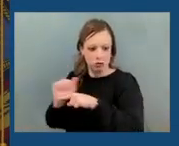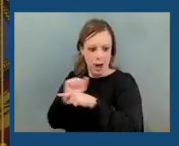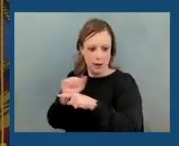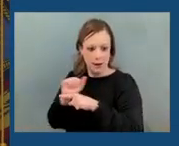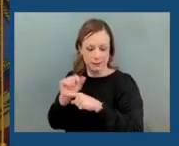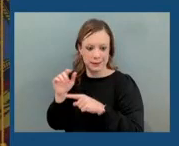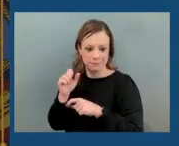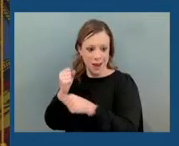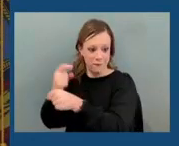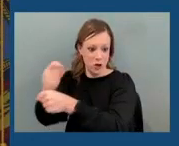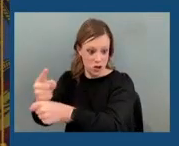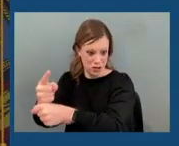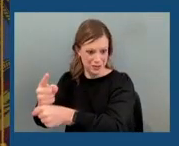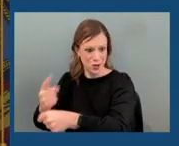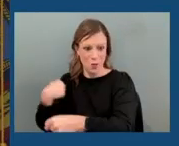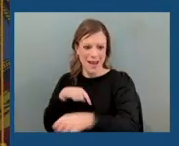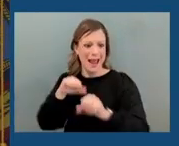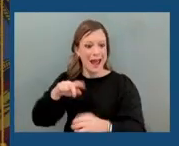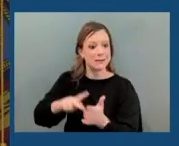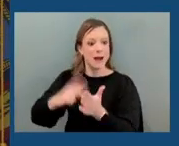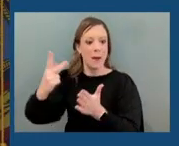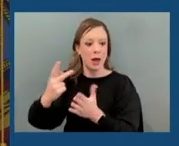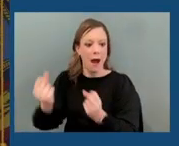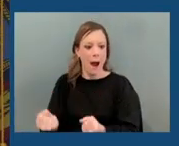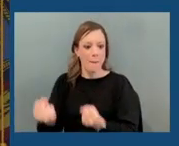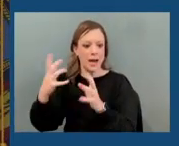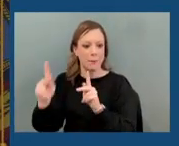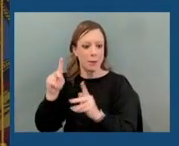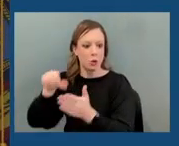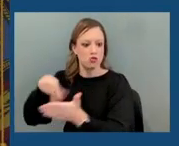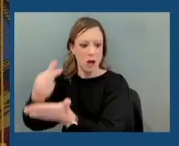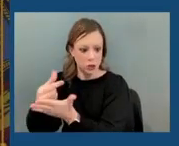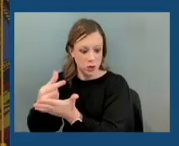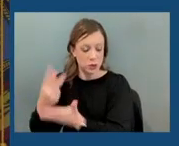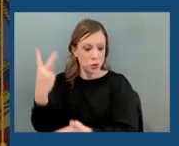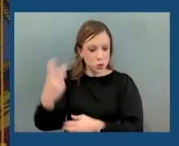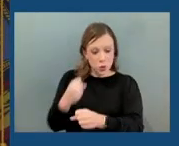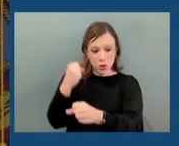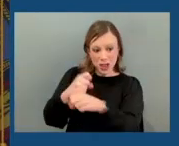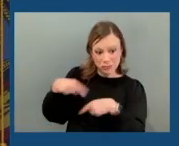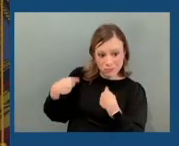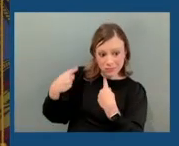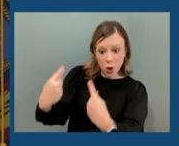make it happen. So in two years, we've made these investments, we're gonna continue making investments